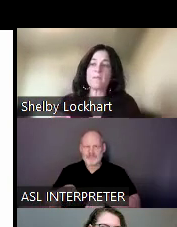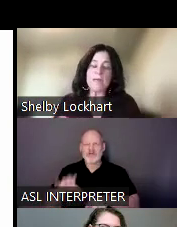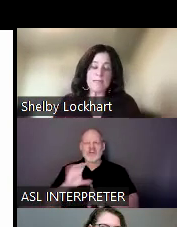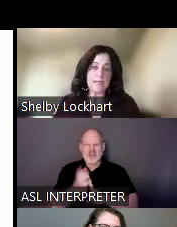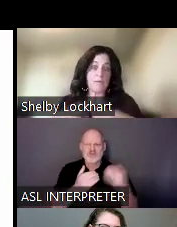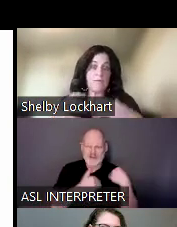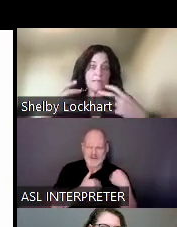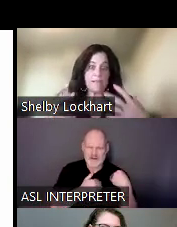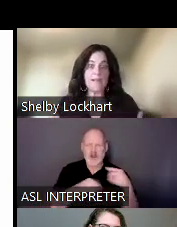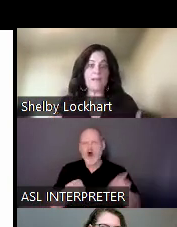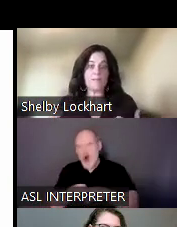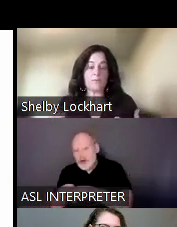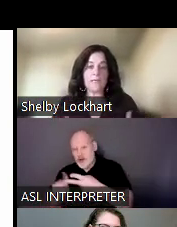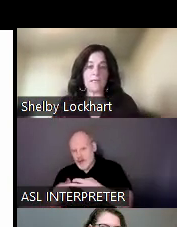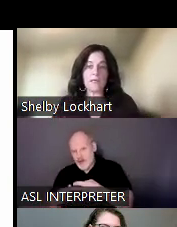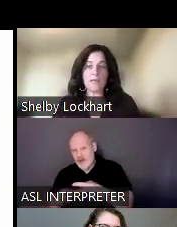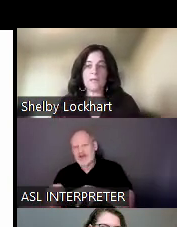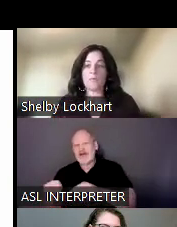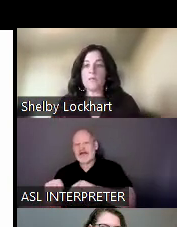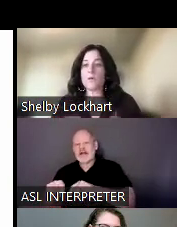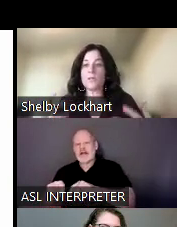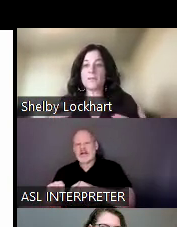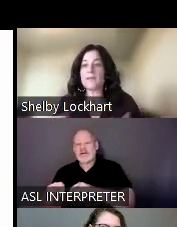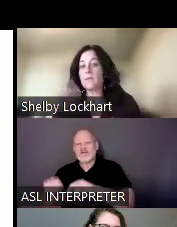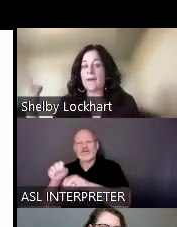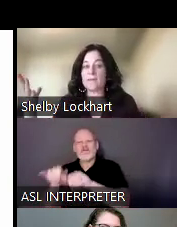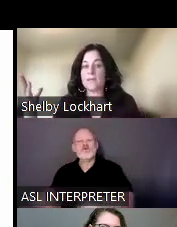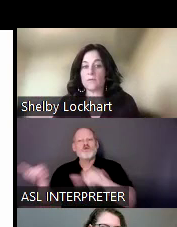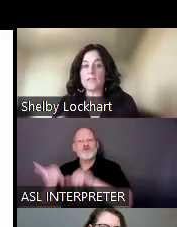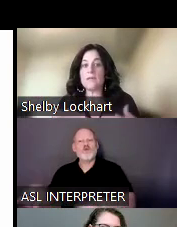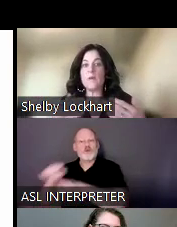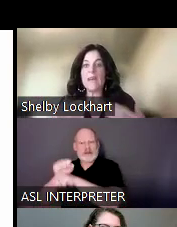big idea is that we have this teaming routine. We don't just say we have a Tier 1 team, we